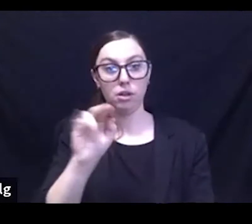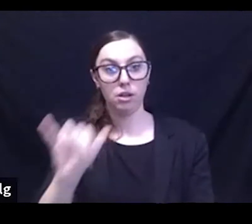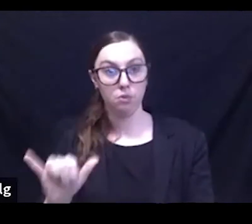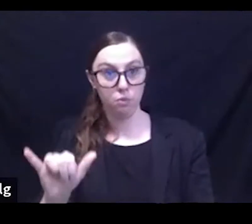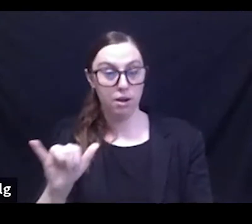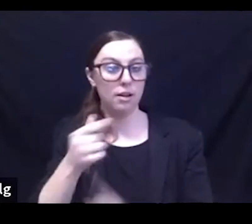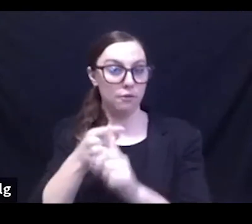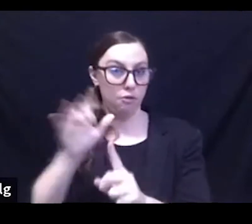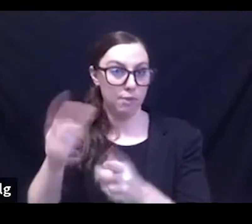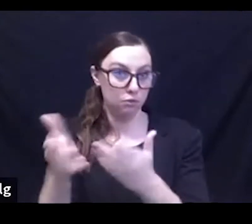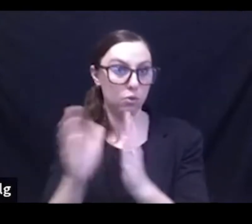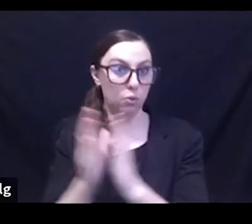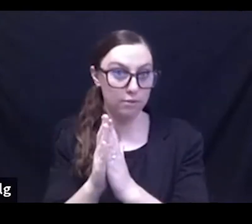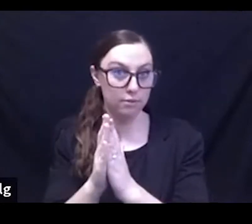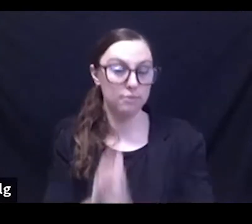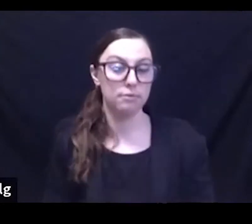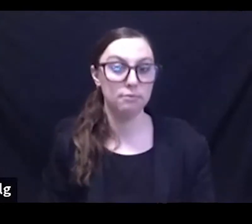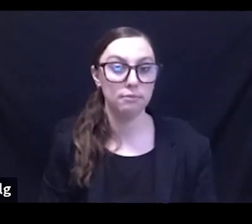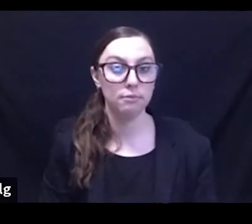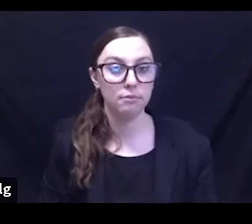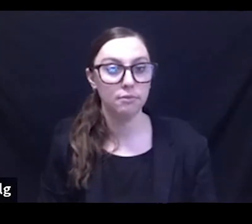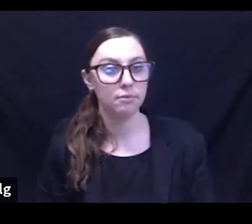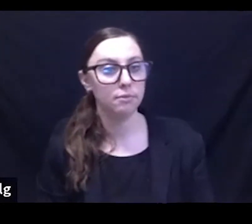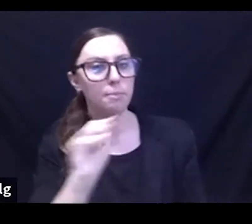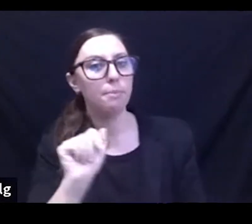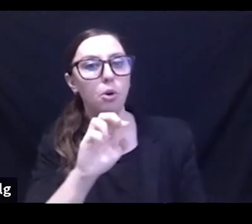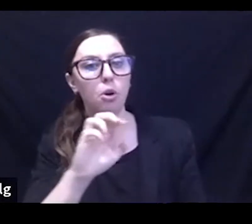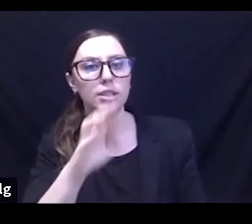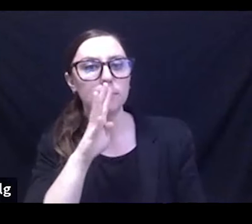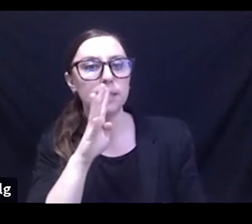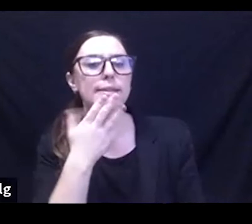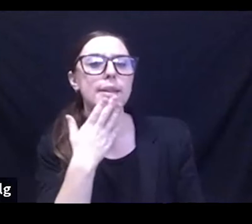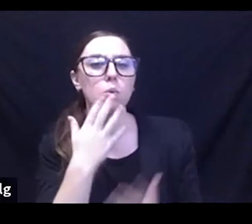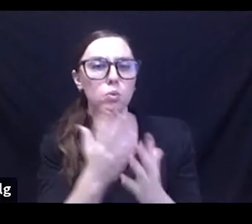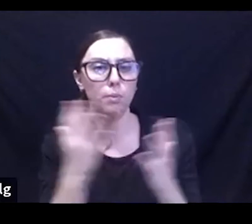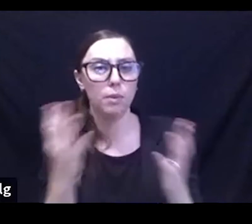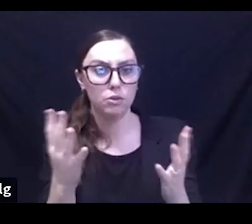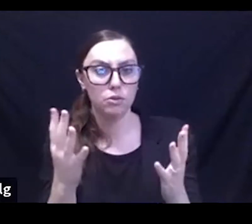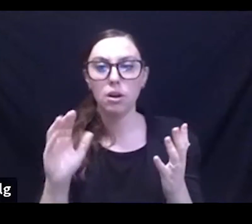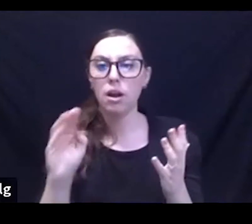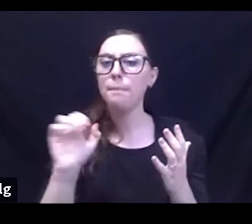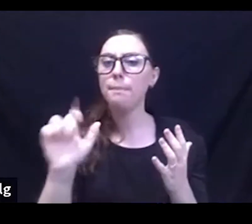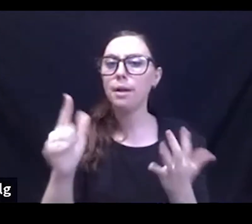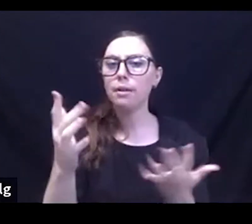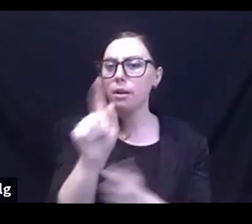based on Michael's request. Marc: Thank you so much. Michael, I want to ask you